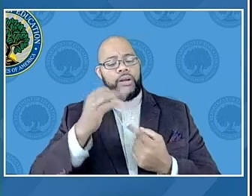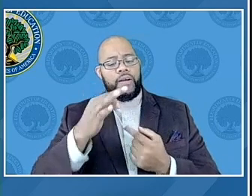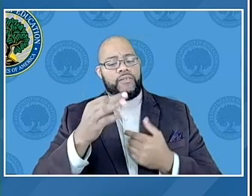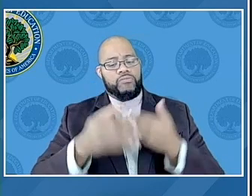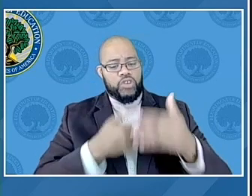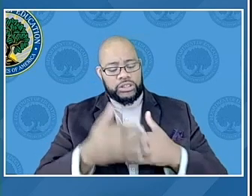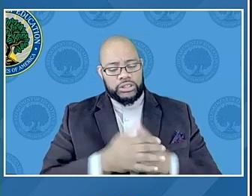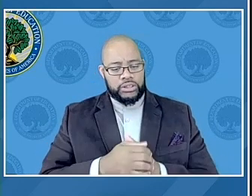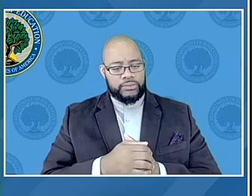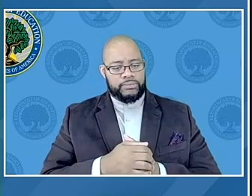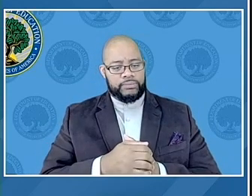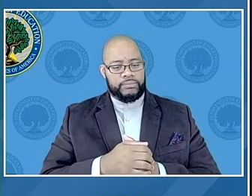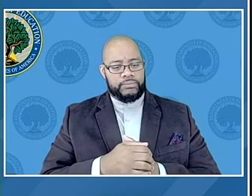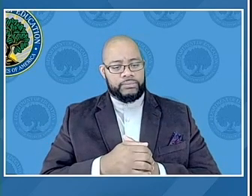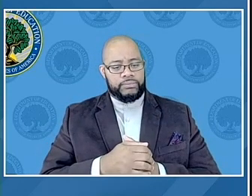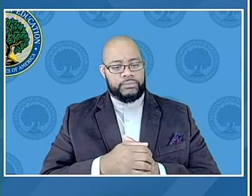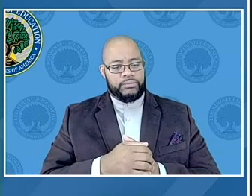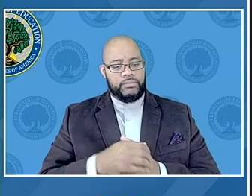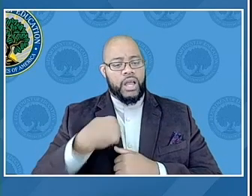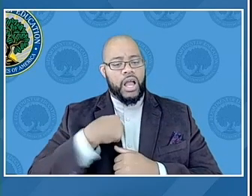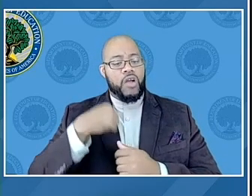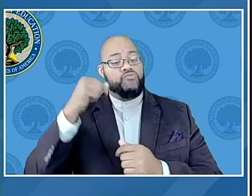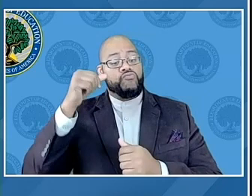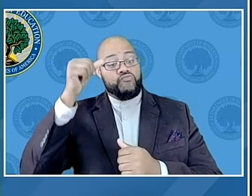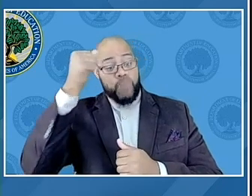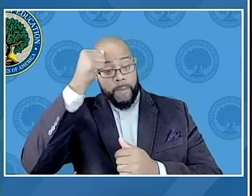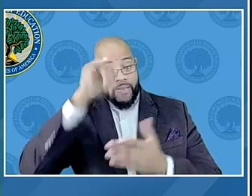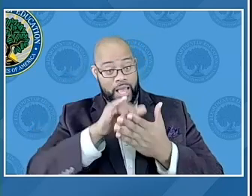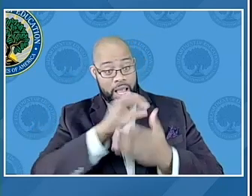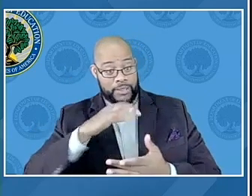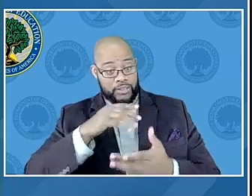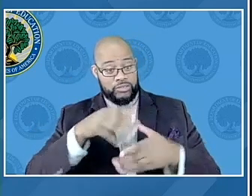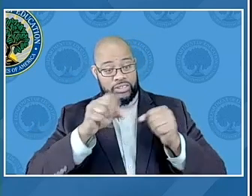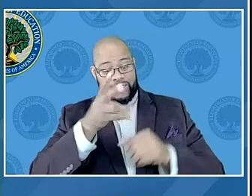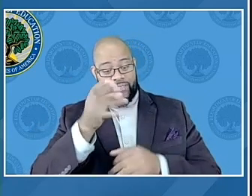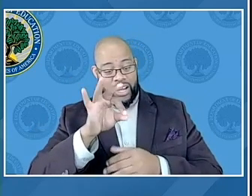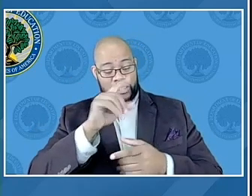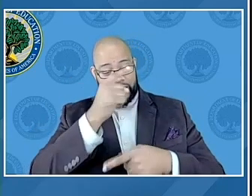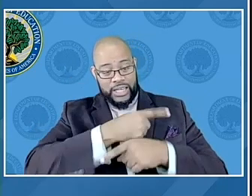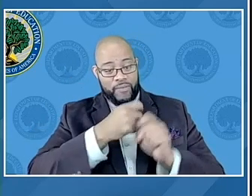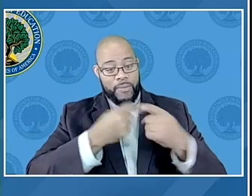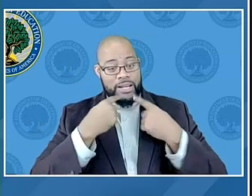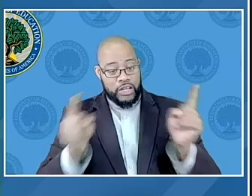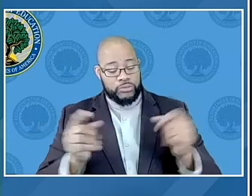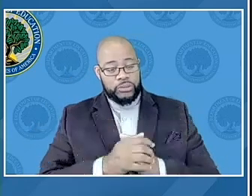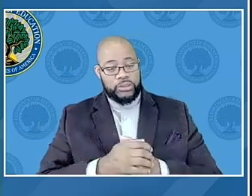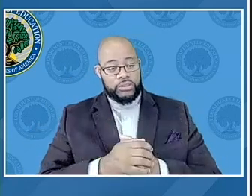I remind the committee it took 79 days from the announcement of President Biden's